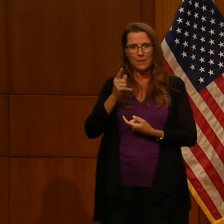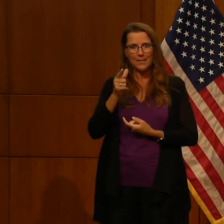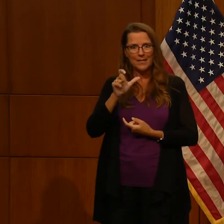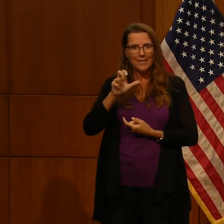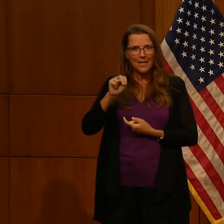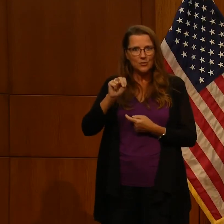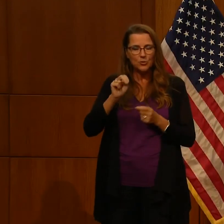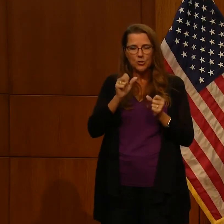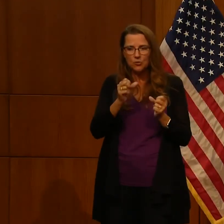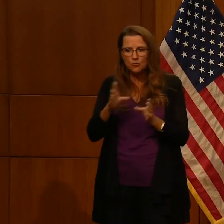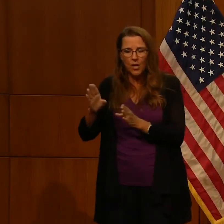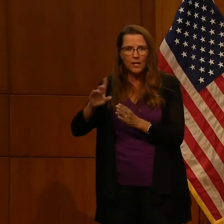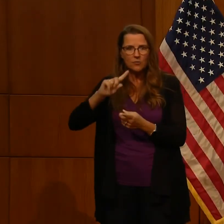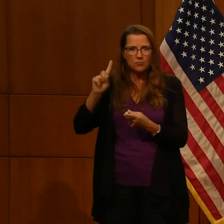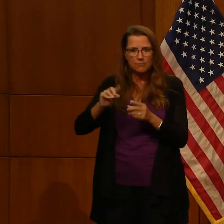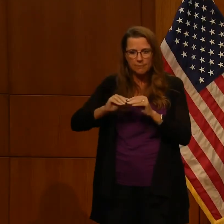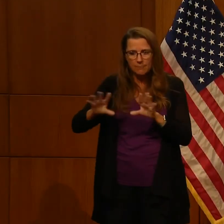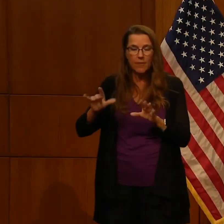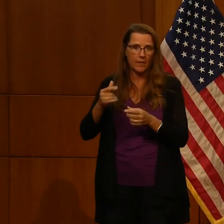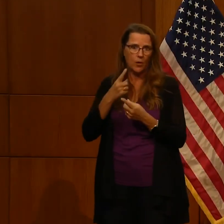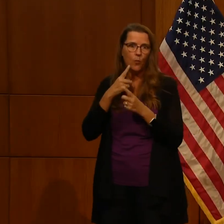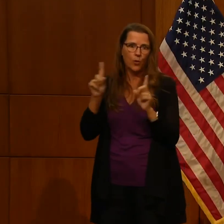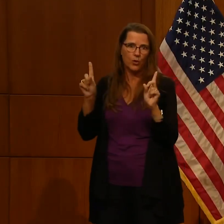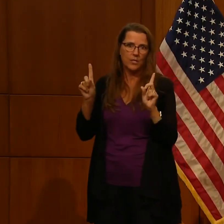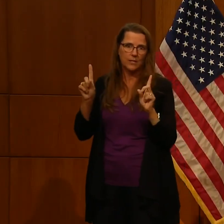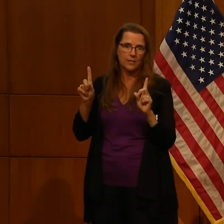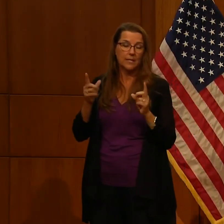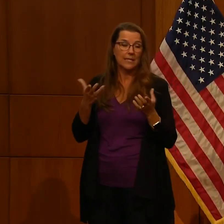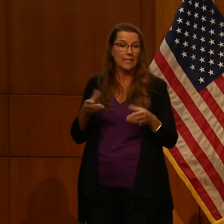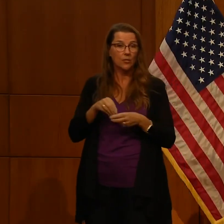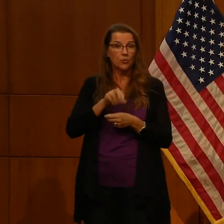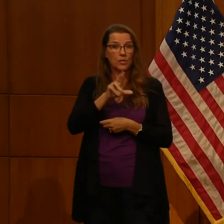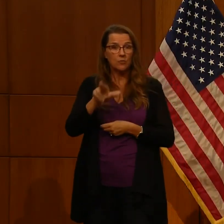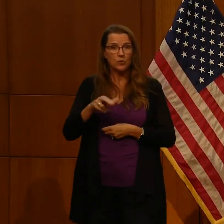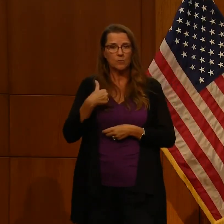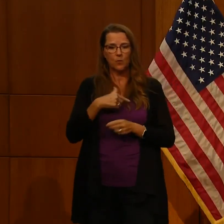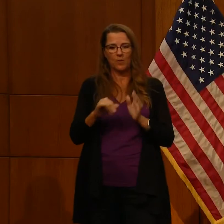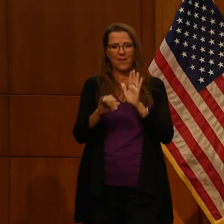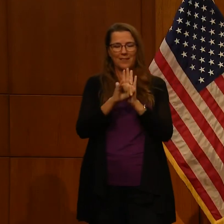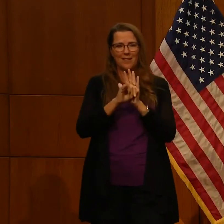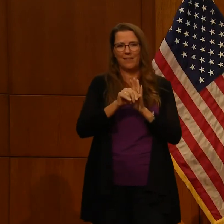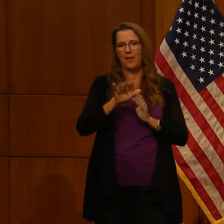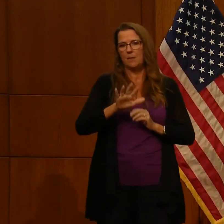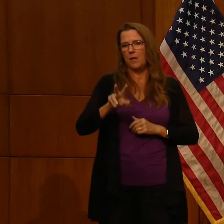MITIGATION STRATEGIES ARE WORKING. HERE IN RICHMOND.